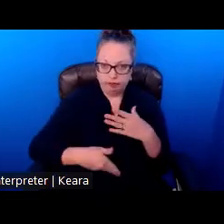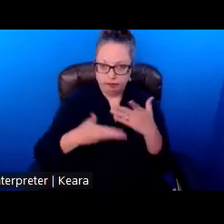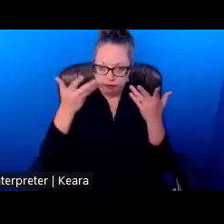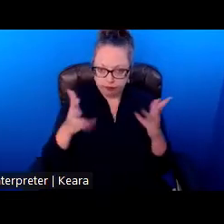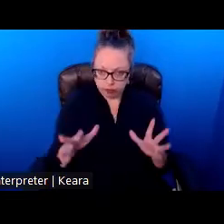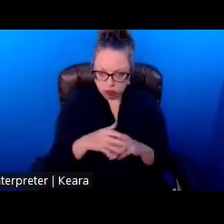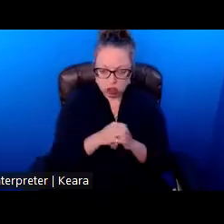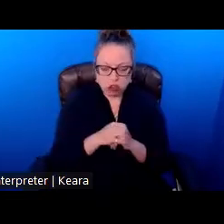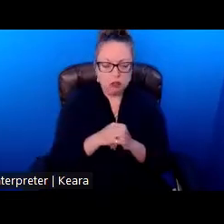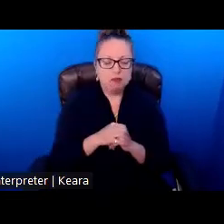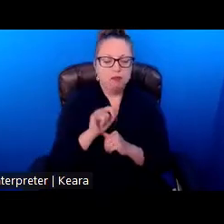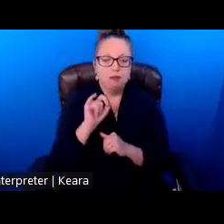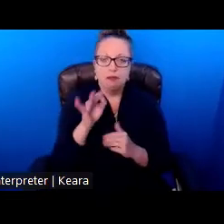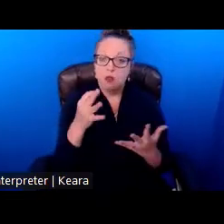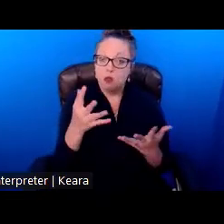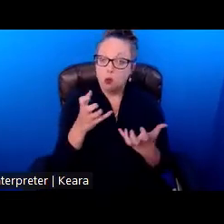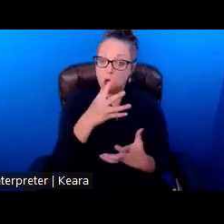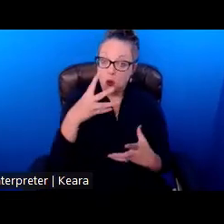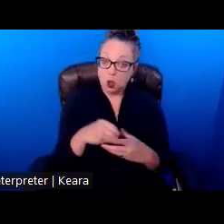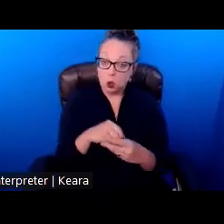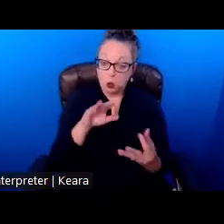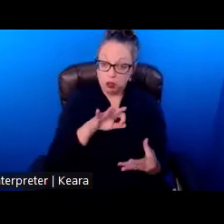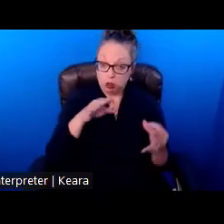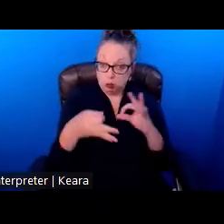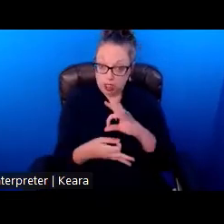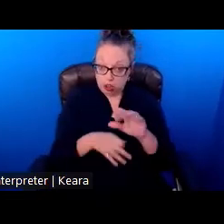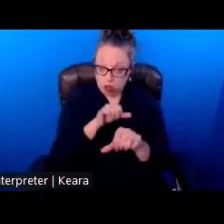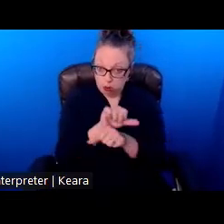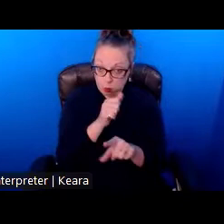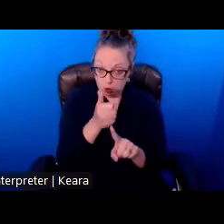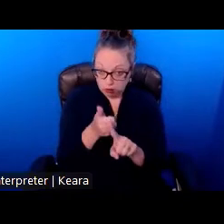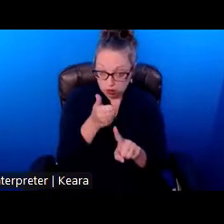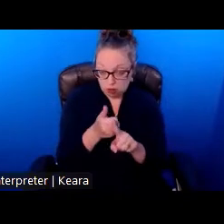Applicants who wish to include interpretation of the work or information about their creative